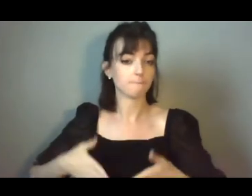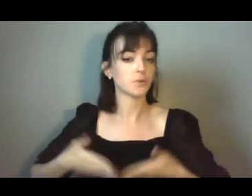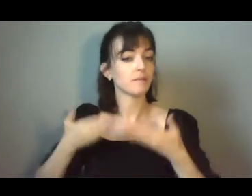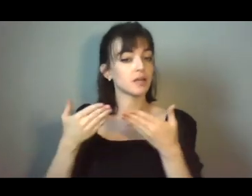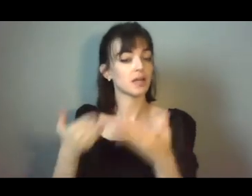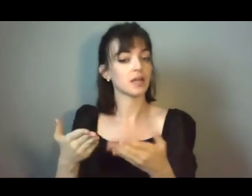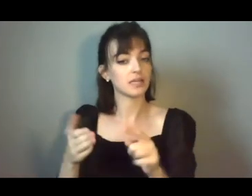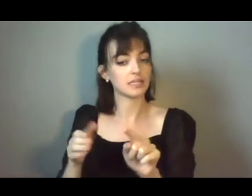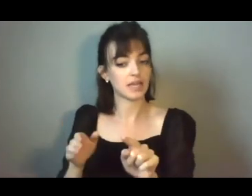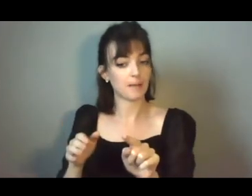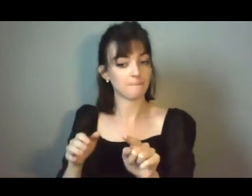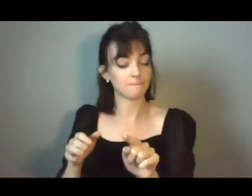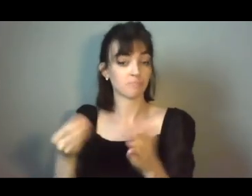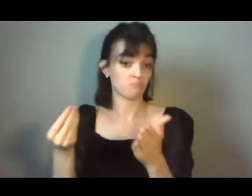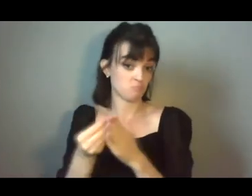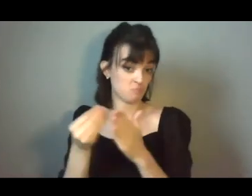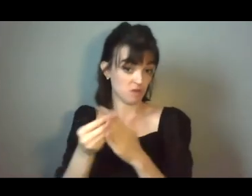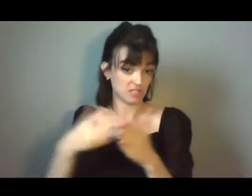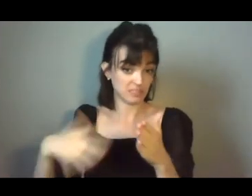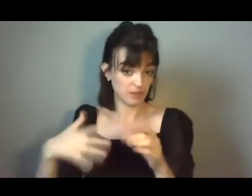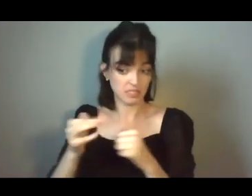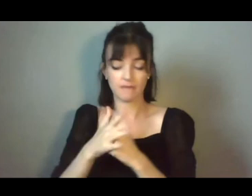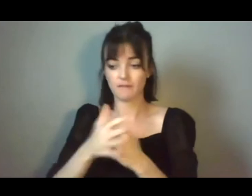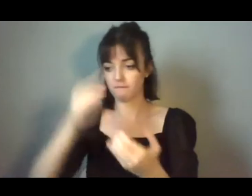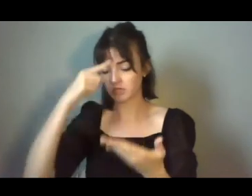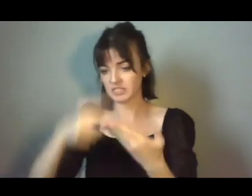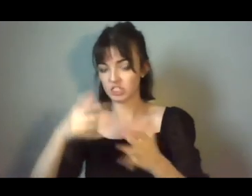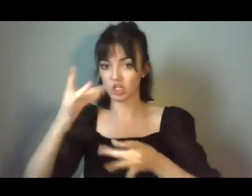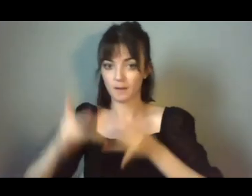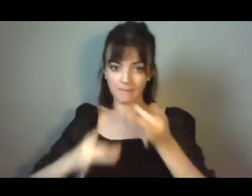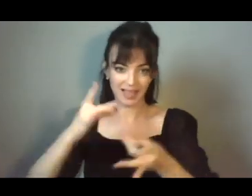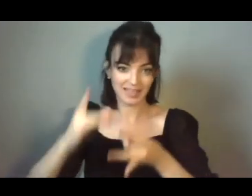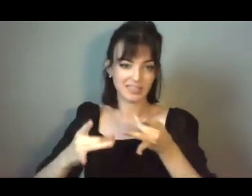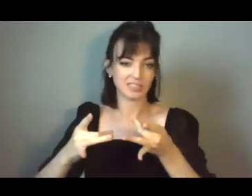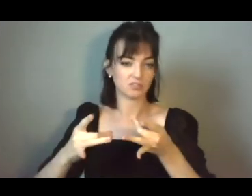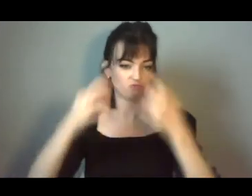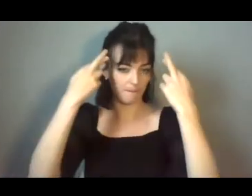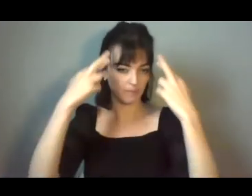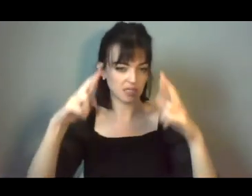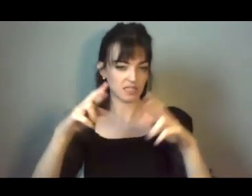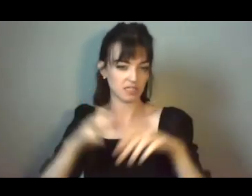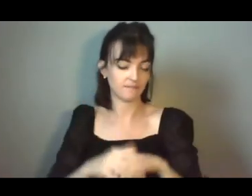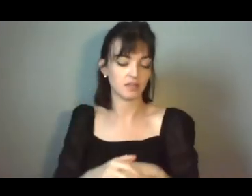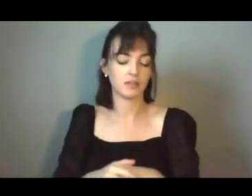expenses is at the level of co decision making, and decision making representative. Attorneys